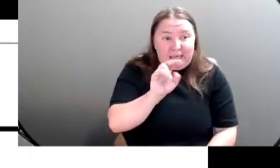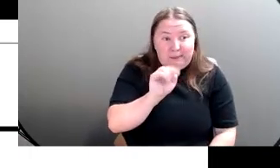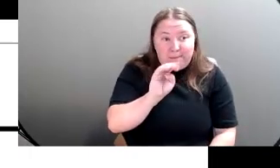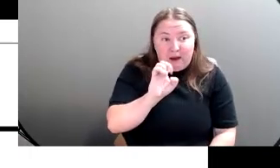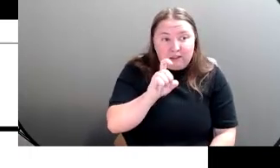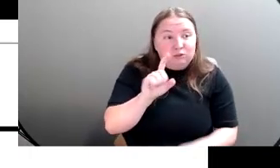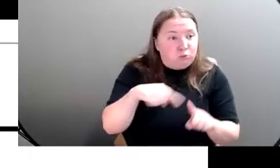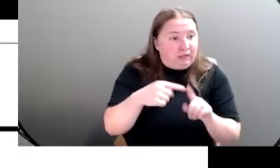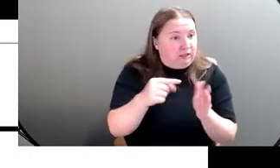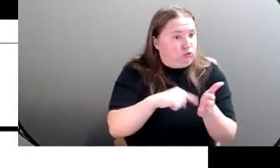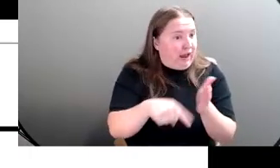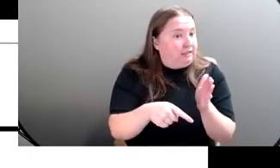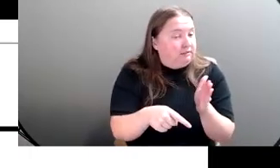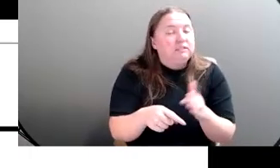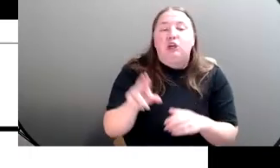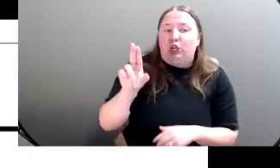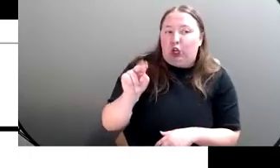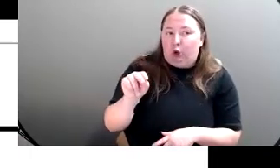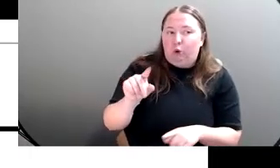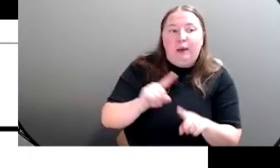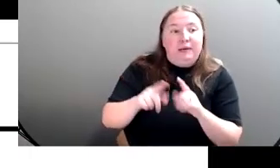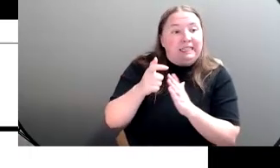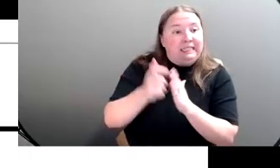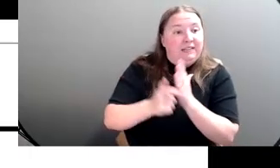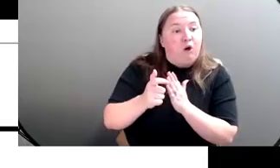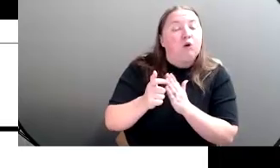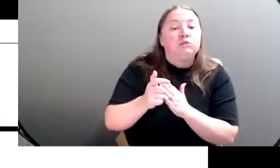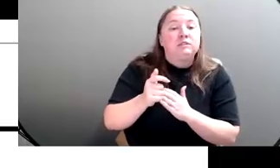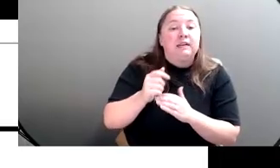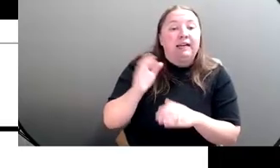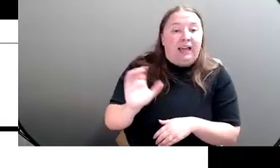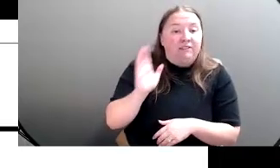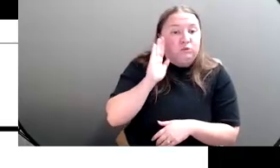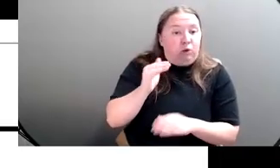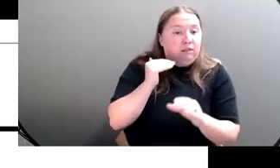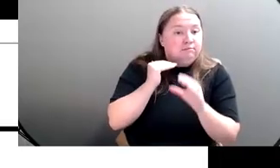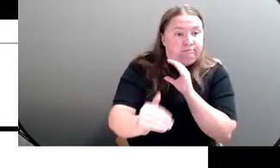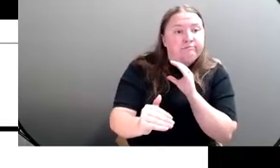No. However, by default, Canvas will send them an email.